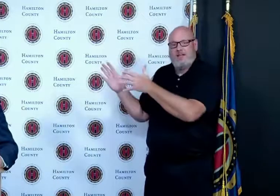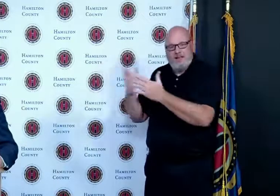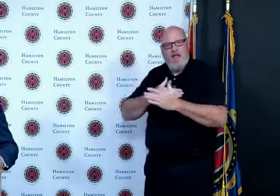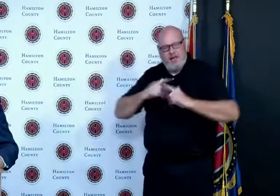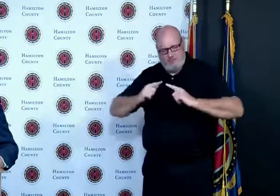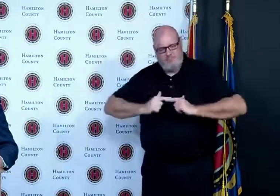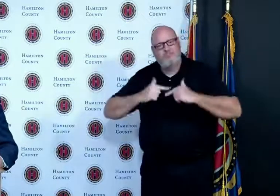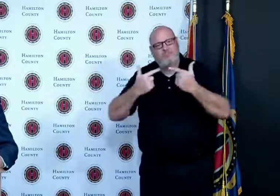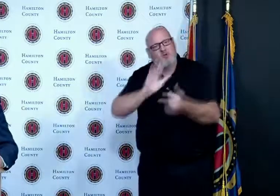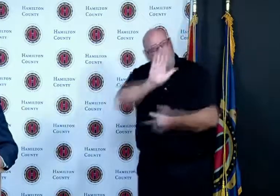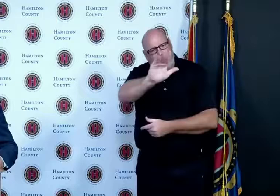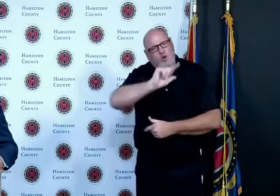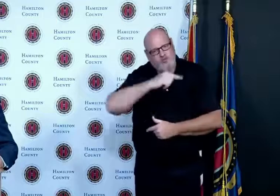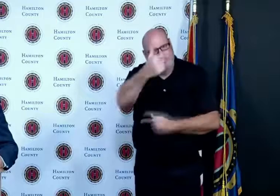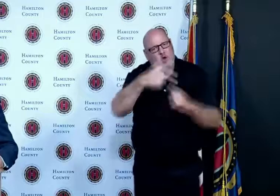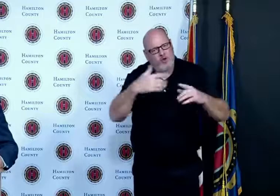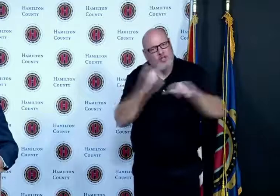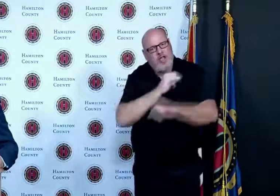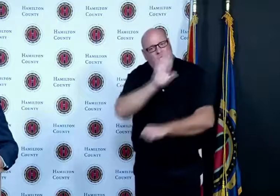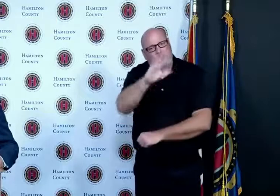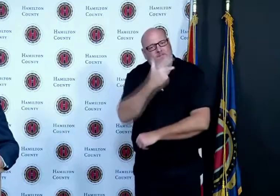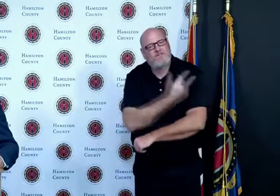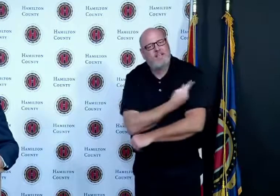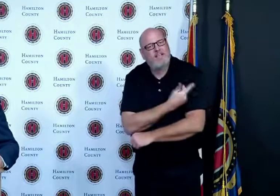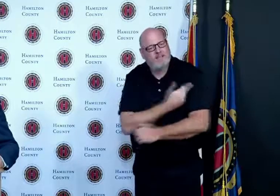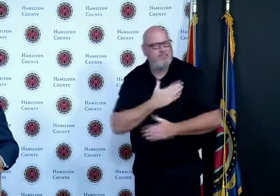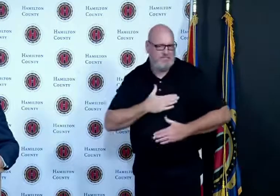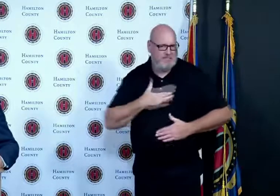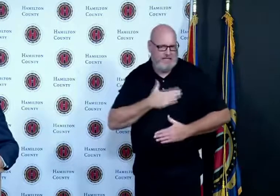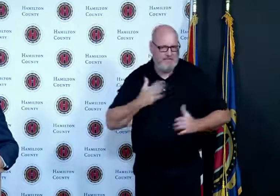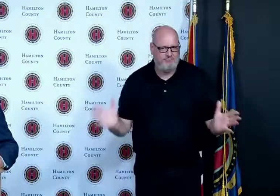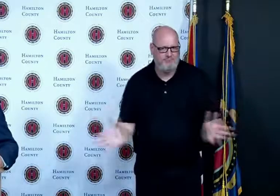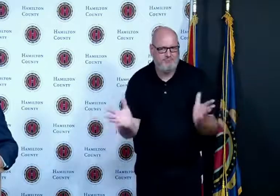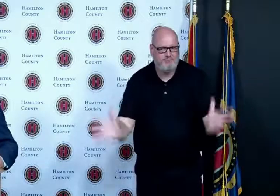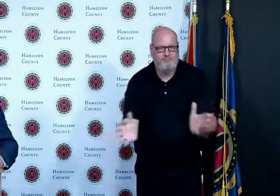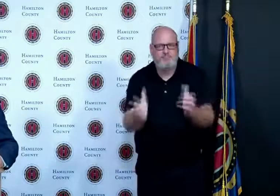as Commissioner Driehaus said our team has really been working to get creative we've been working to